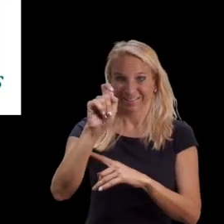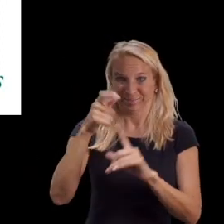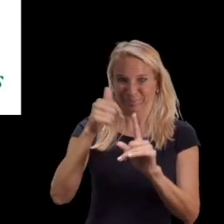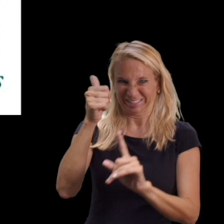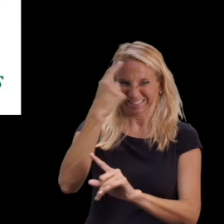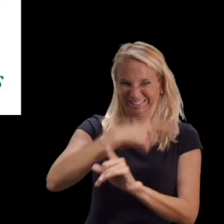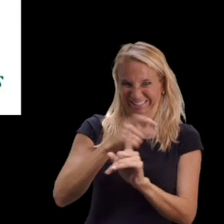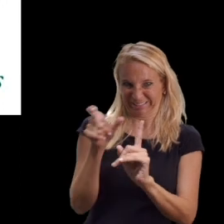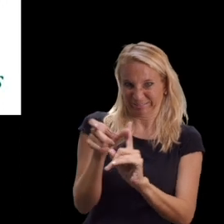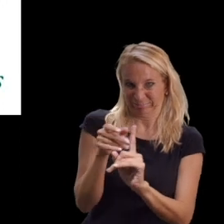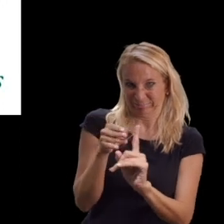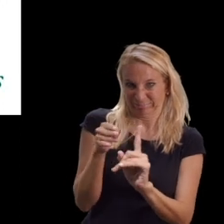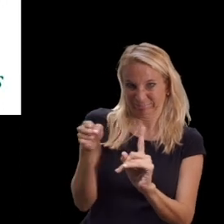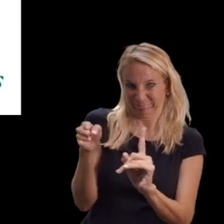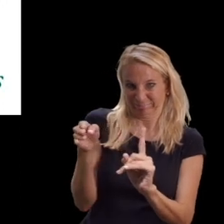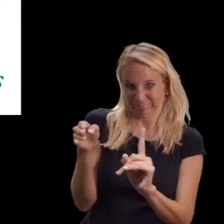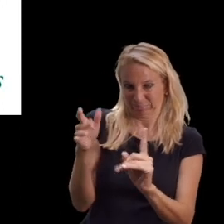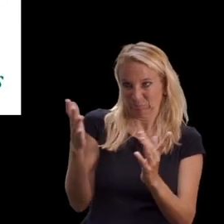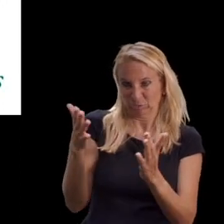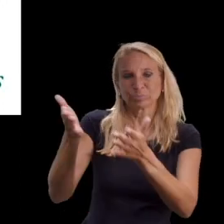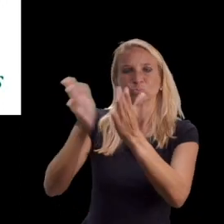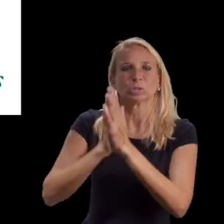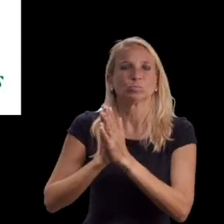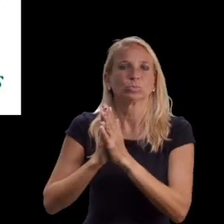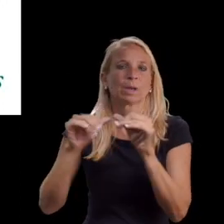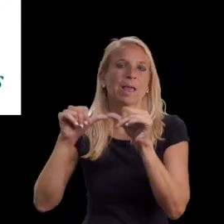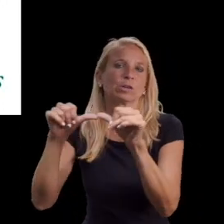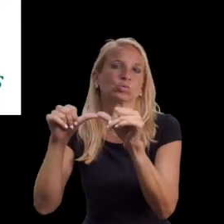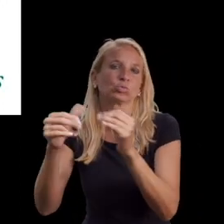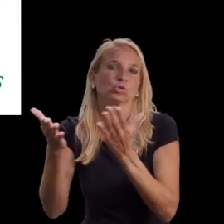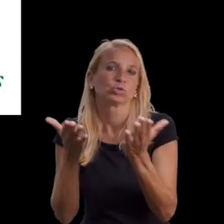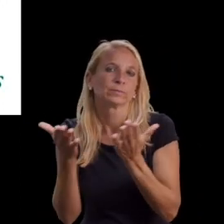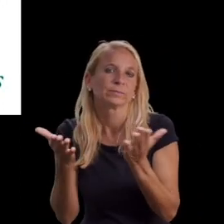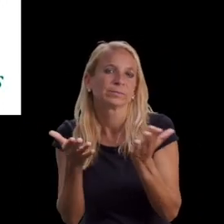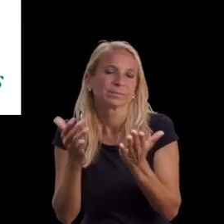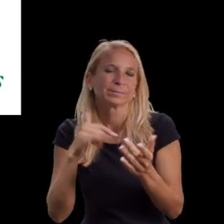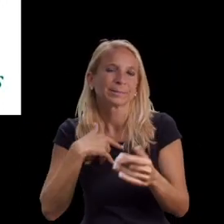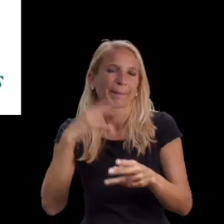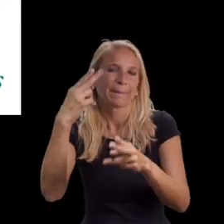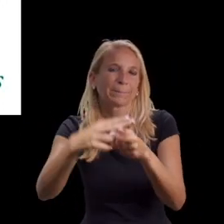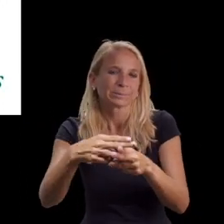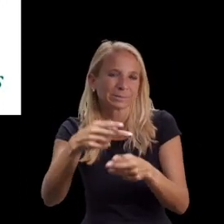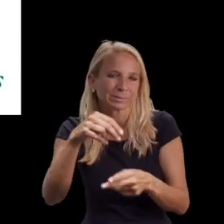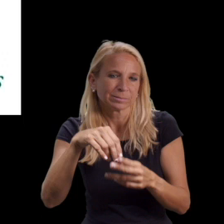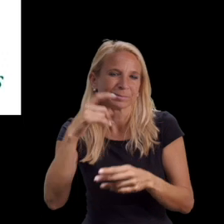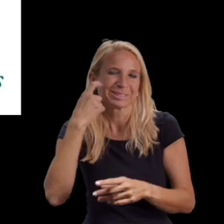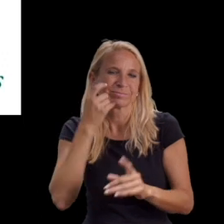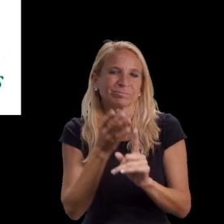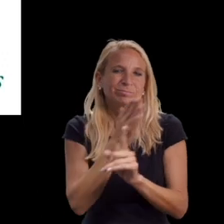of whatever the effective action date is to request continued services, which as we mentioned in session one,